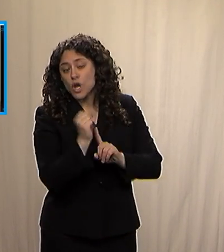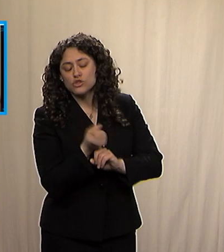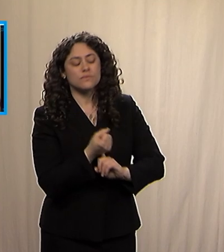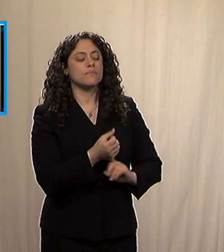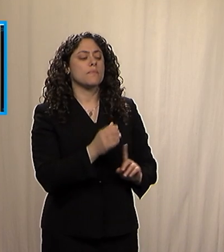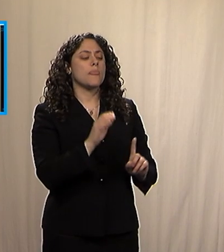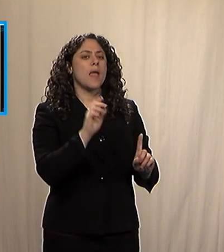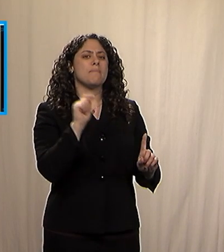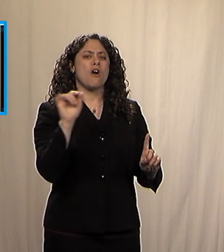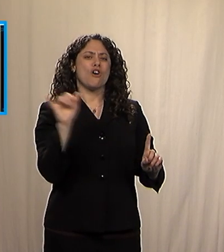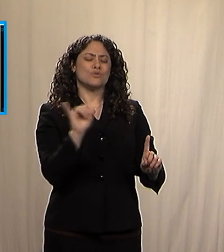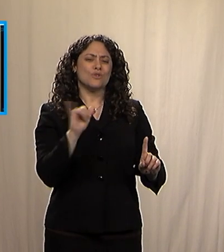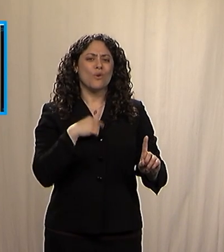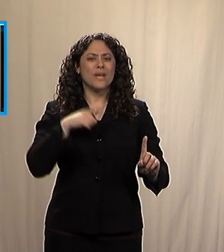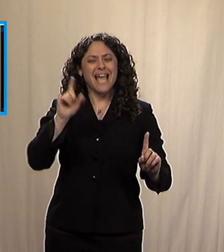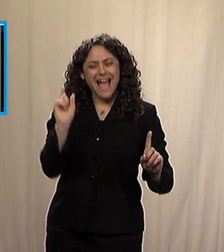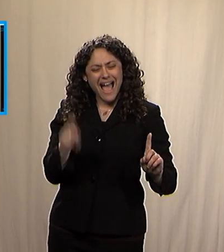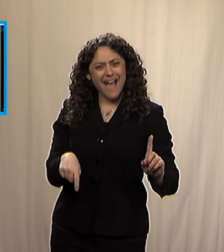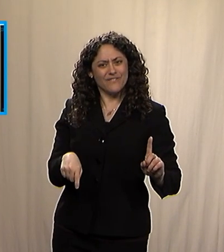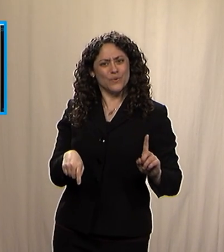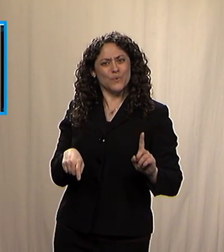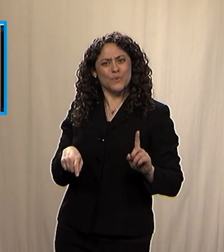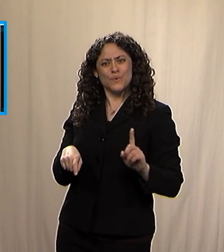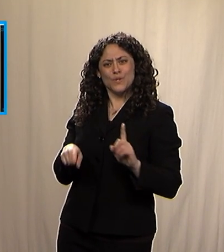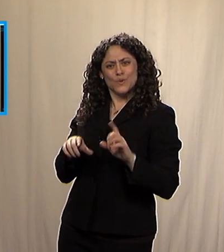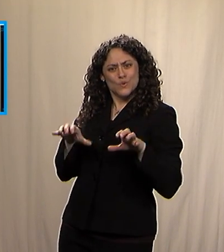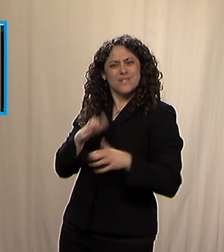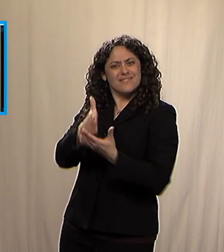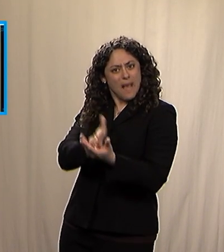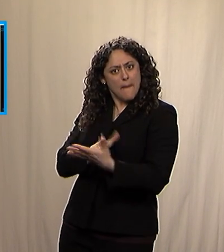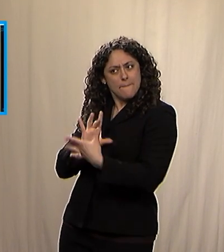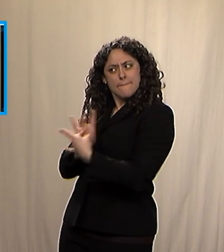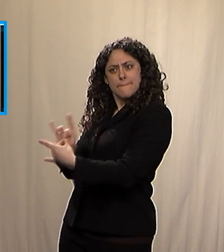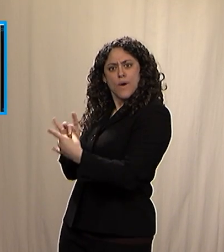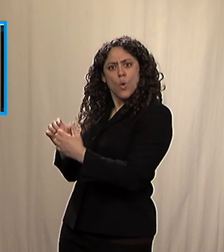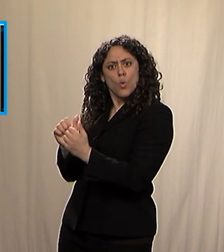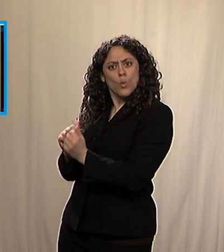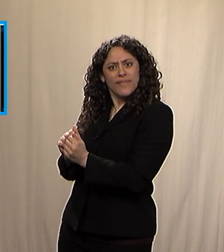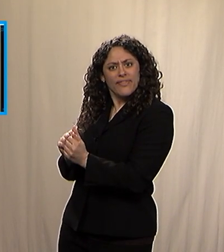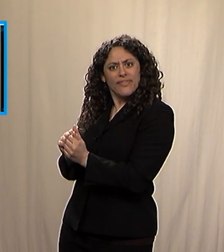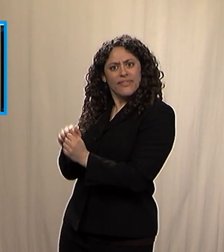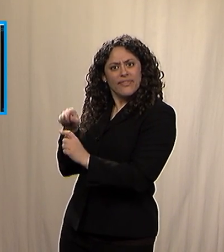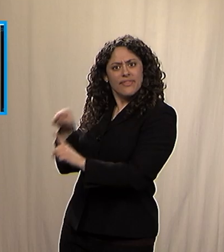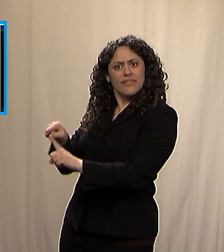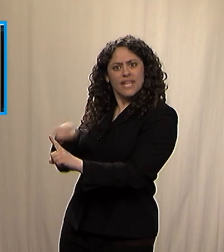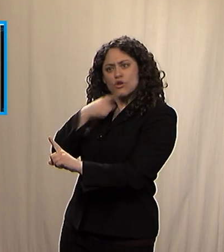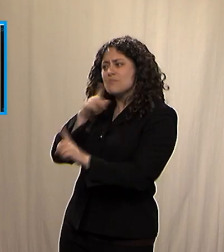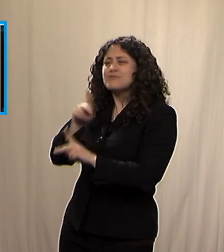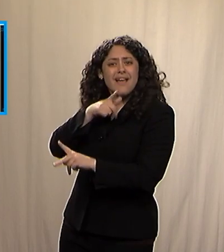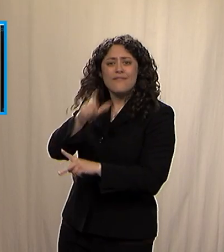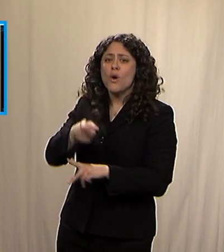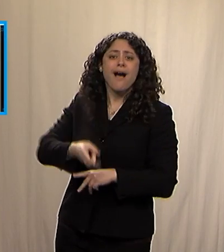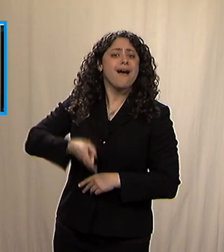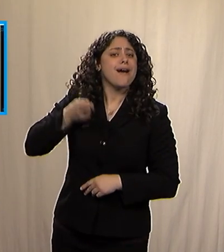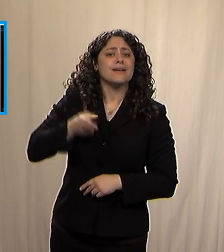some expected alignment with the hearing person. It doesn't have to be high presentation of self. Merely introducing myself to the hearing person